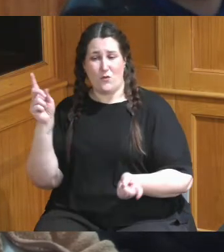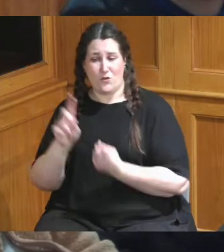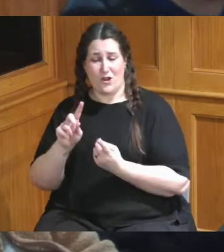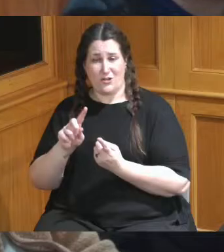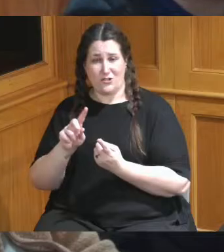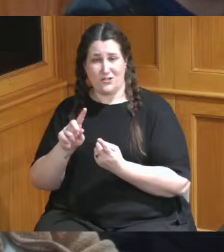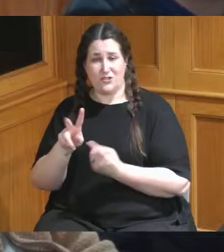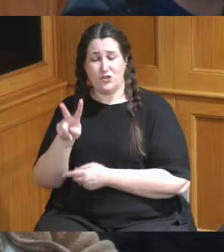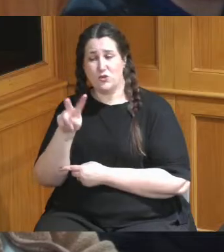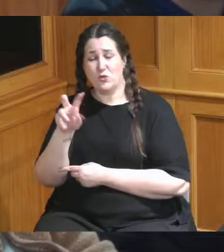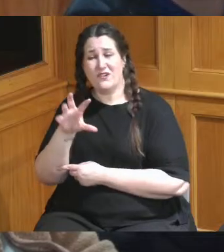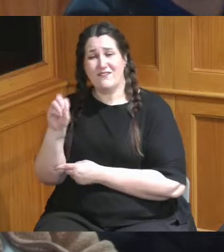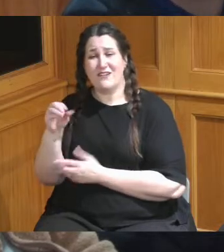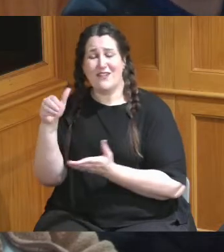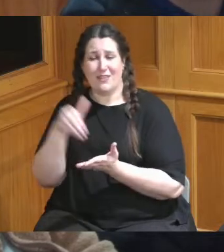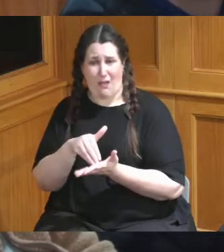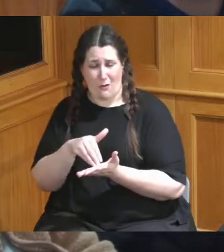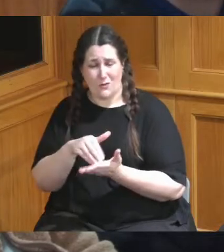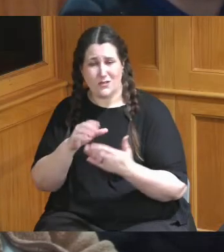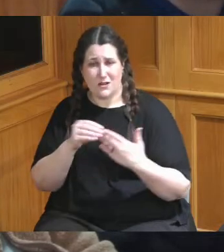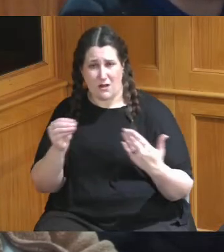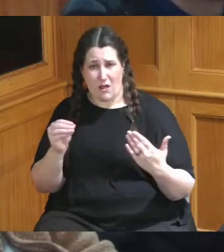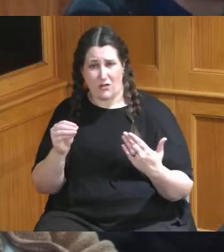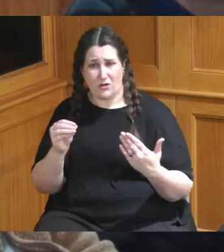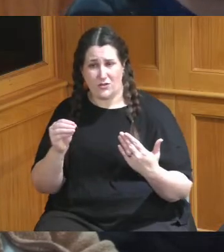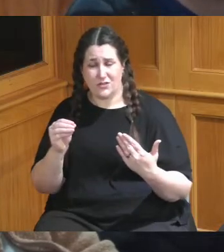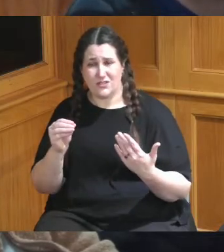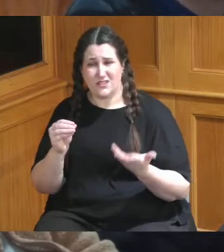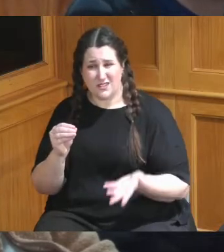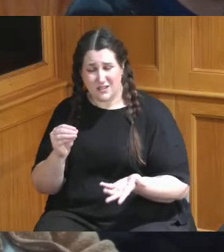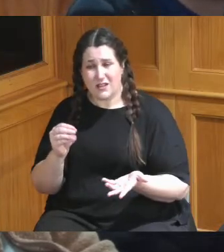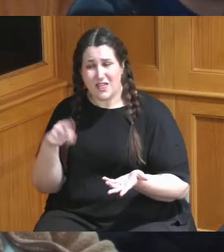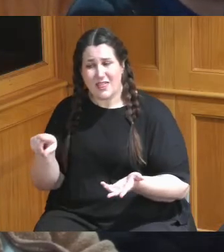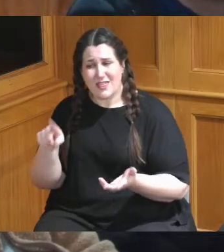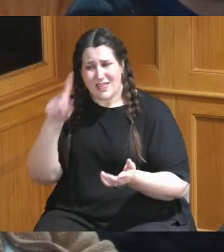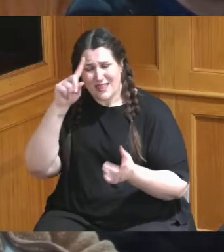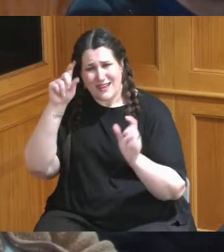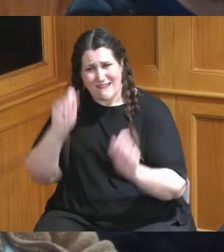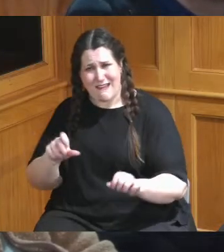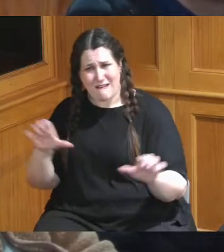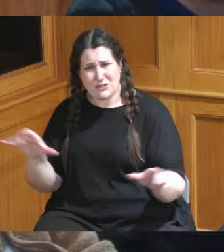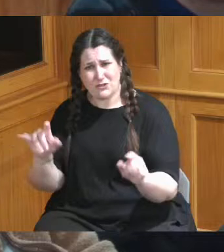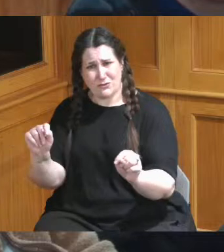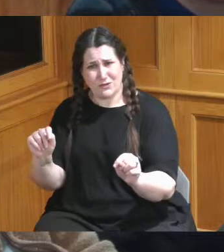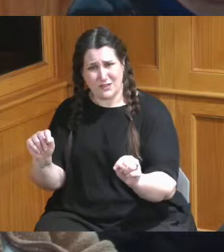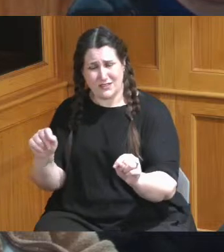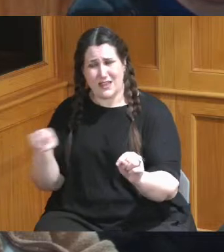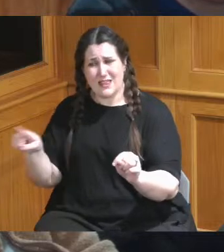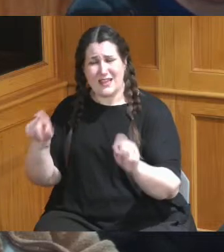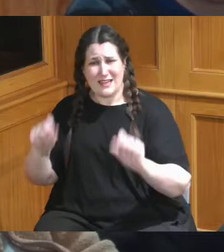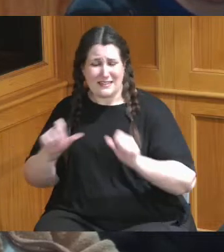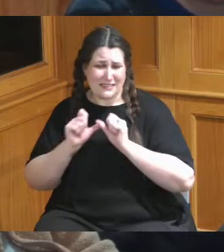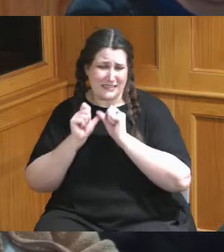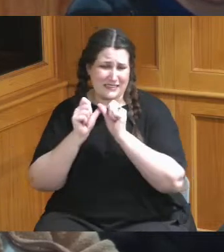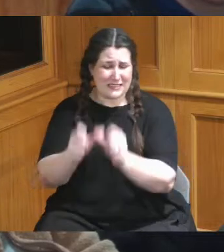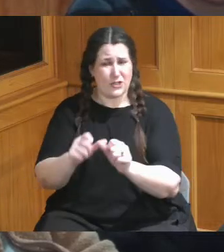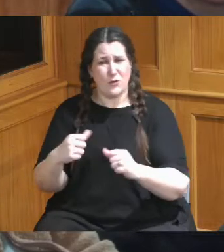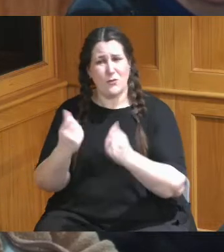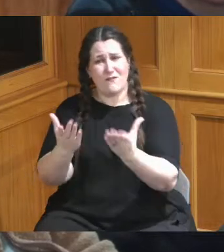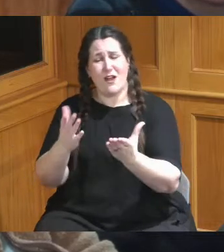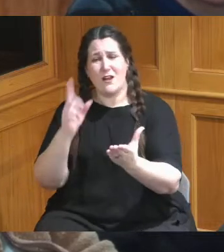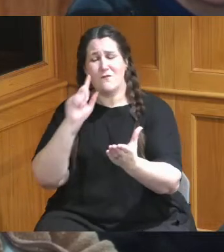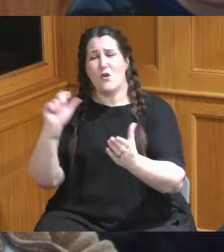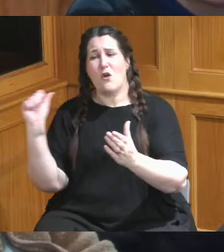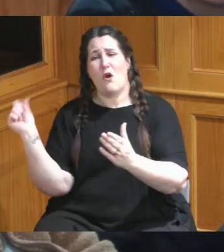62.5% for a new award of 250,000. Women Helping Women can continue serving all 25 county Hamilton